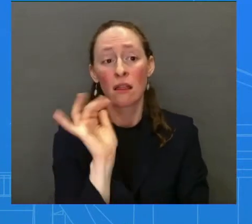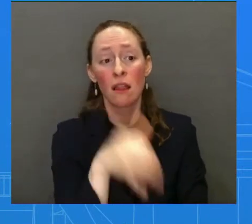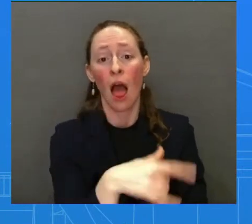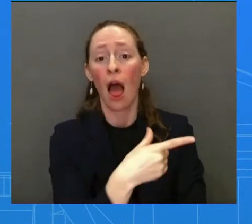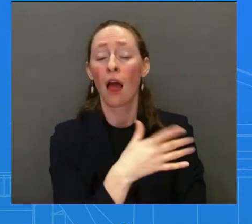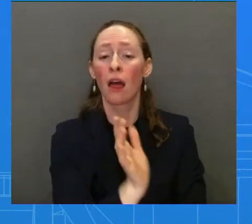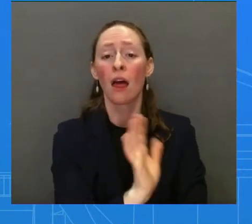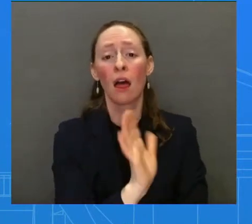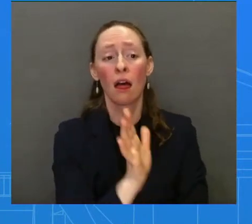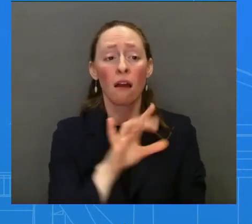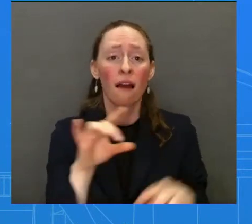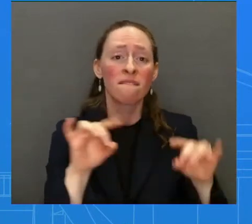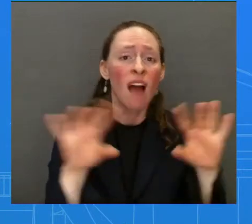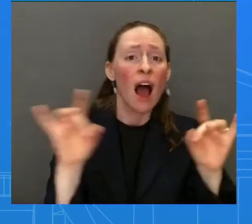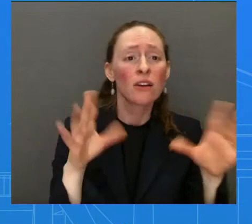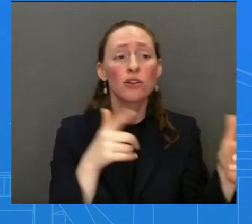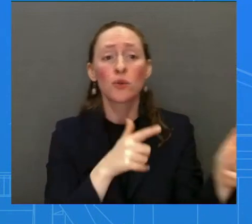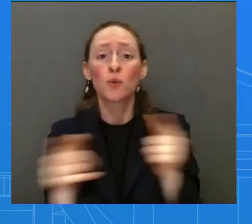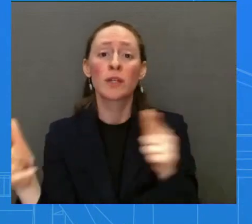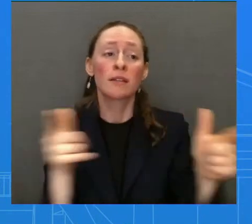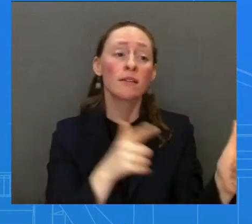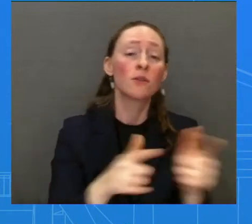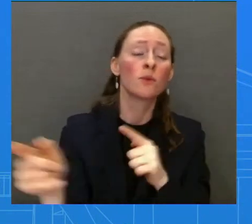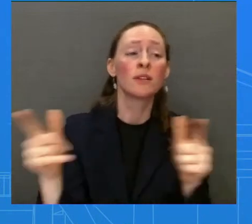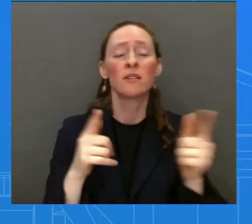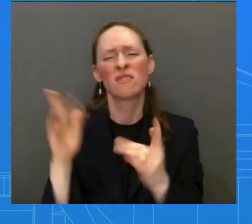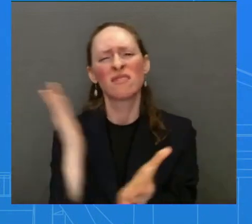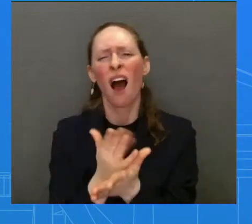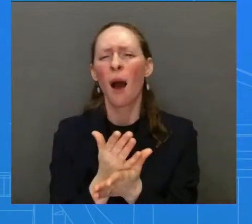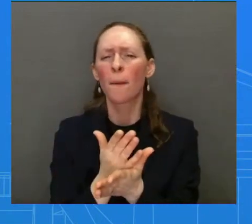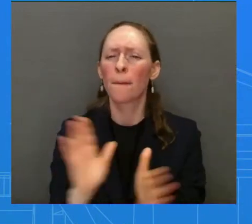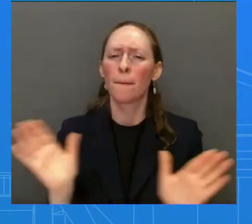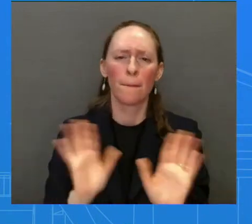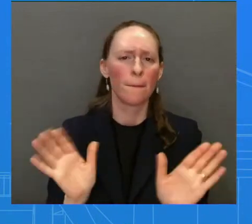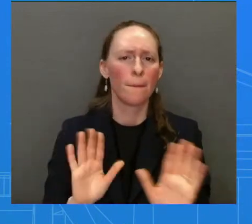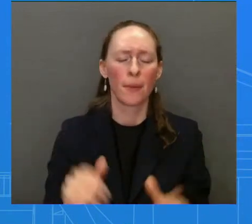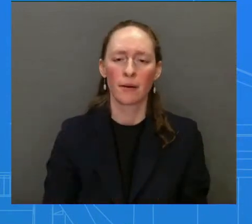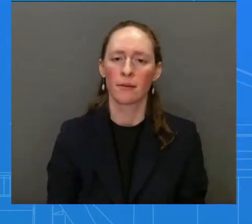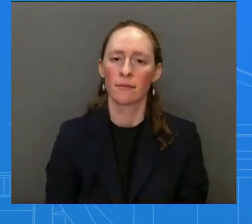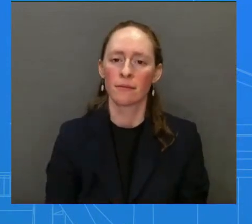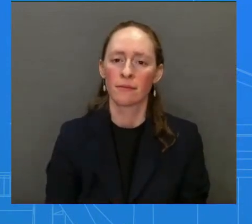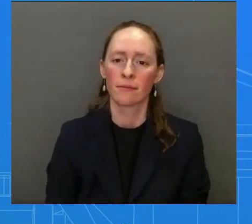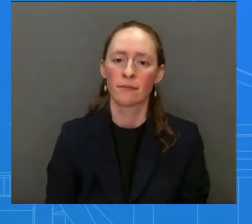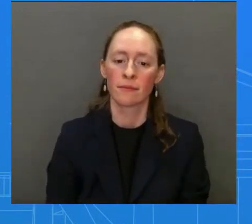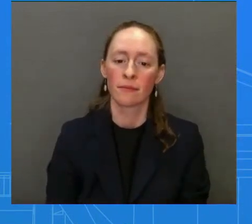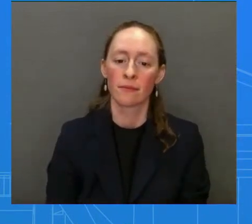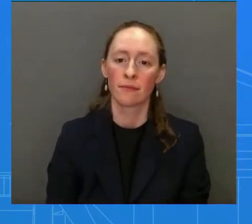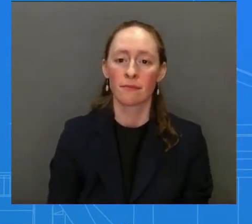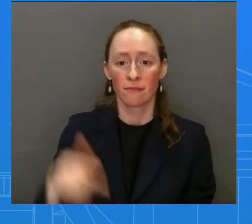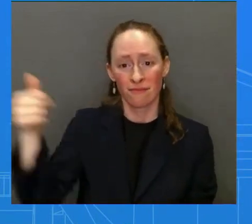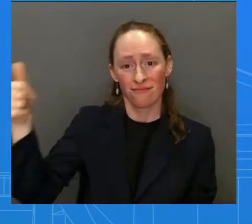And, you know, I know, Phil, you're a -- you're a dad, I'm a parent as well. And what we're seeing -- when you see those types